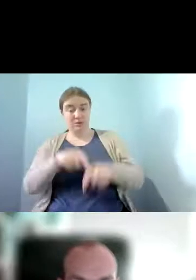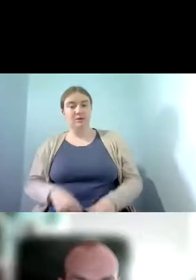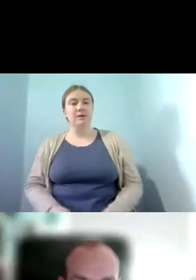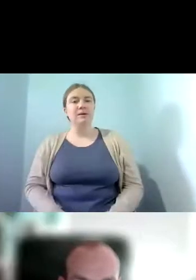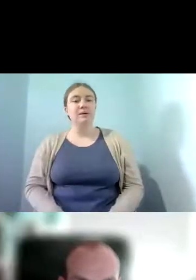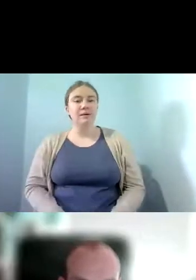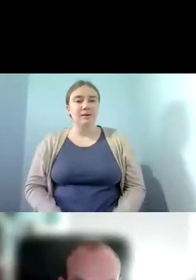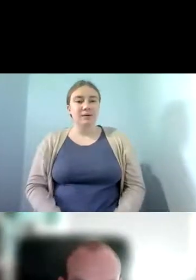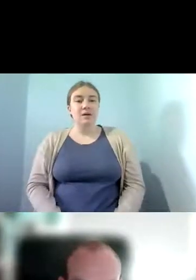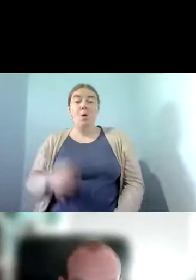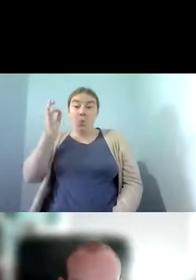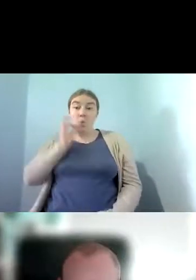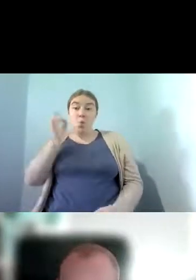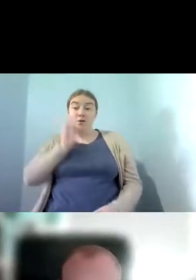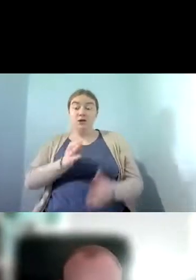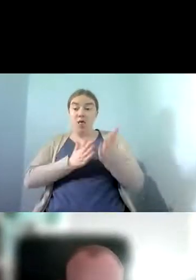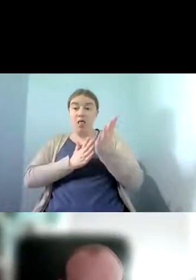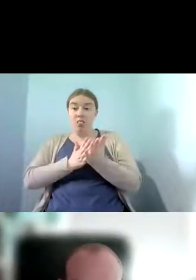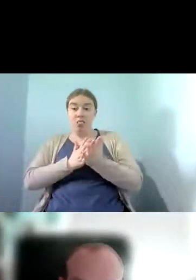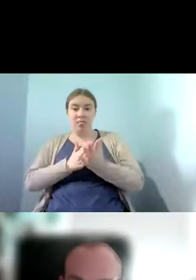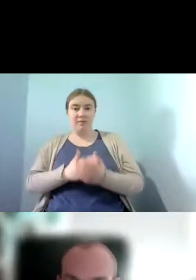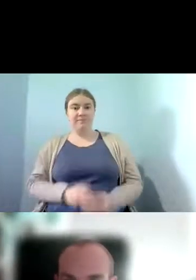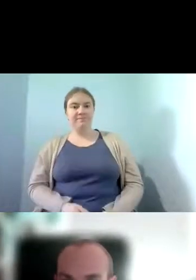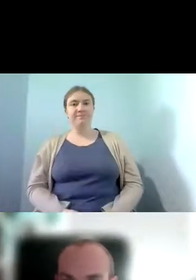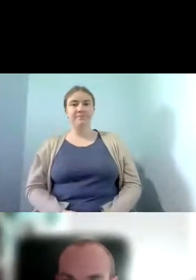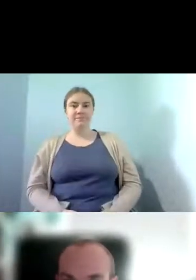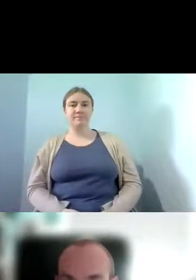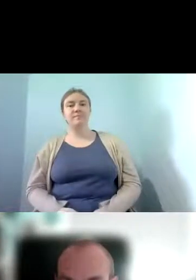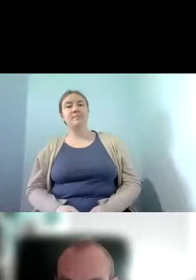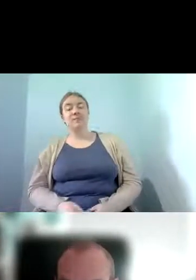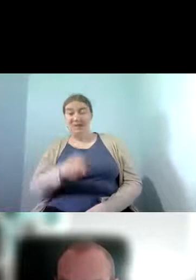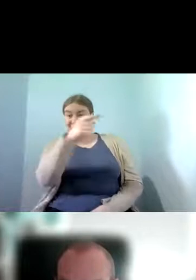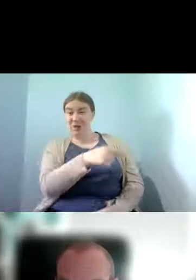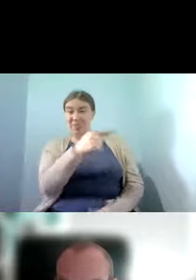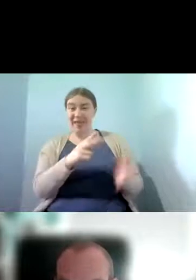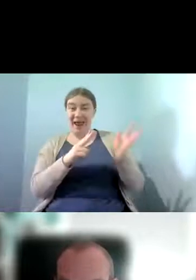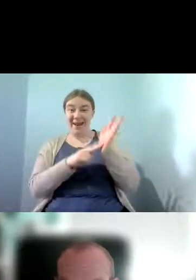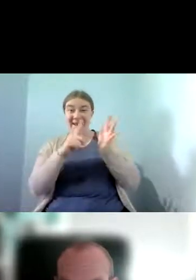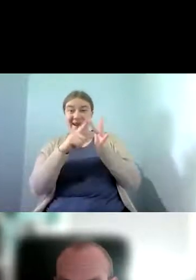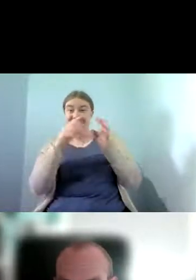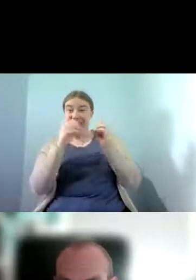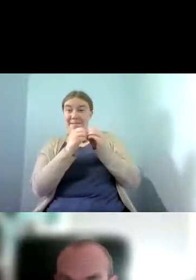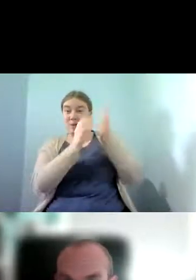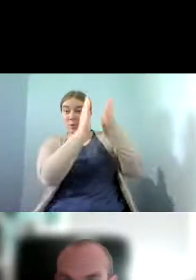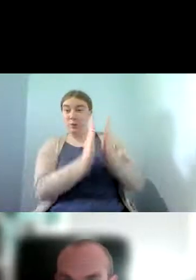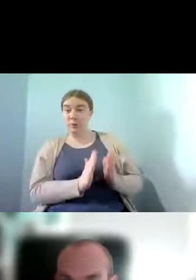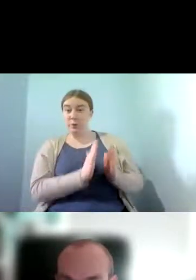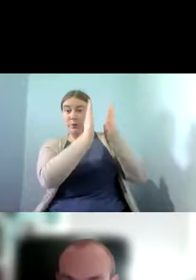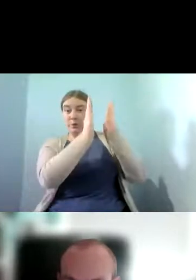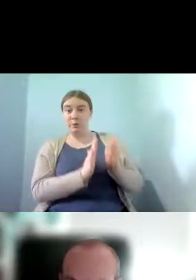water passes i'll just go back to so these are the nibs um here and the c-section